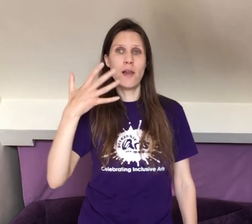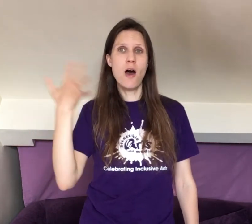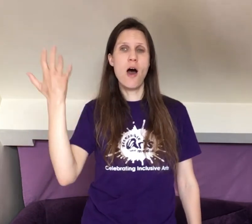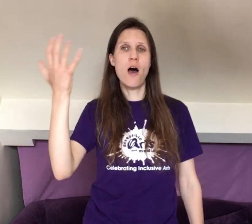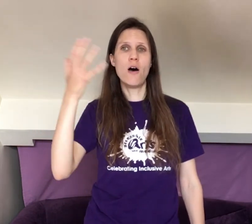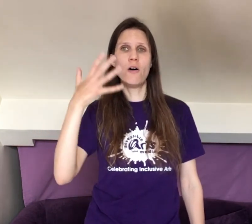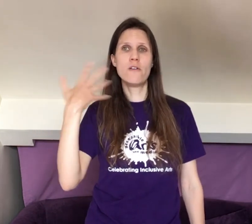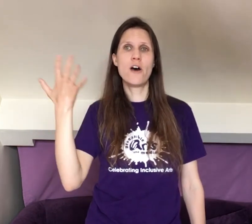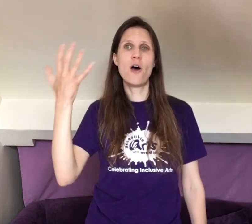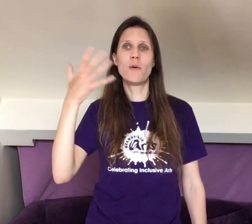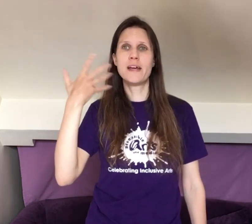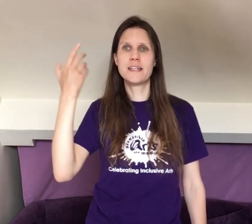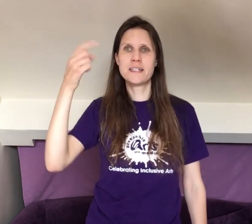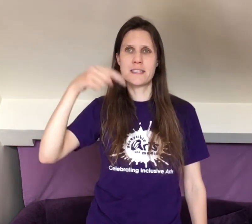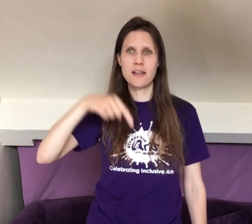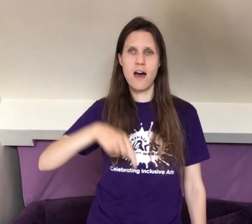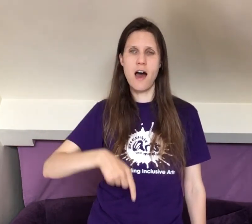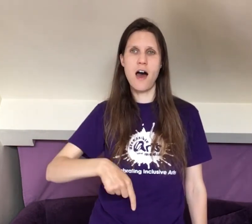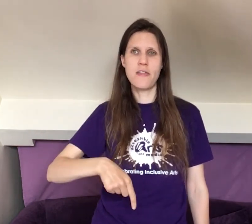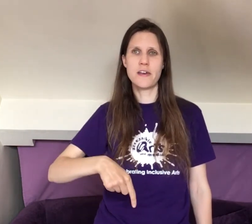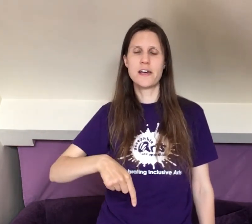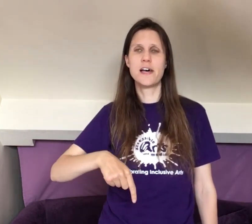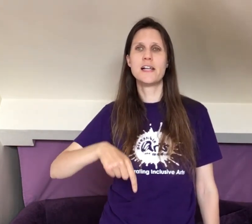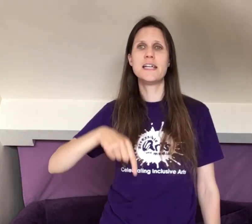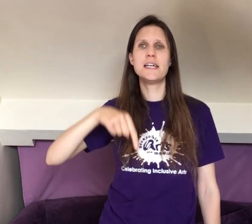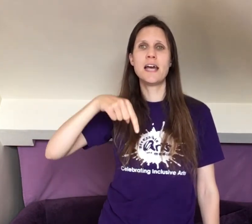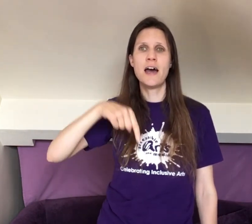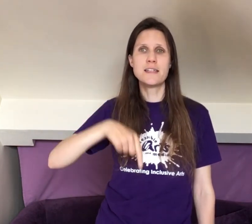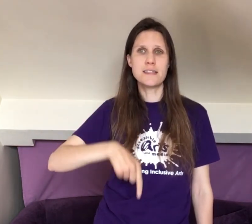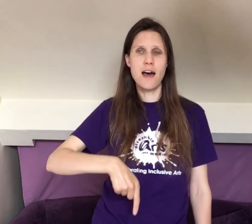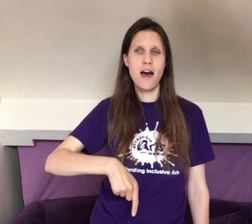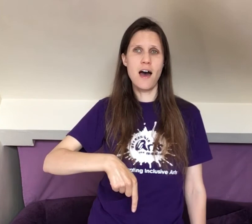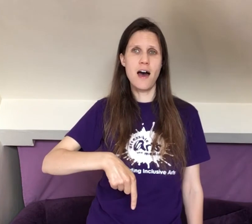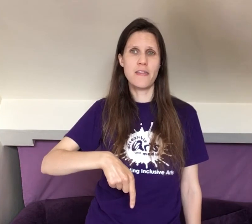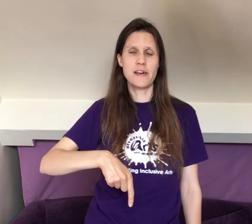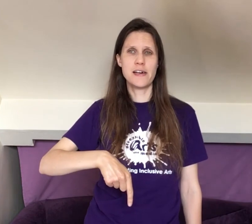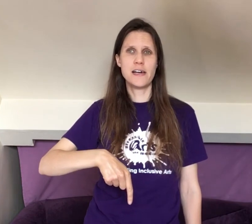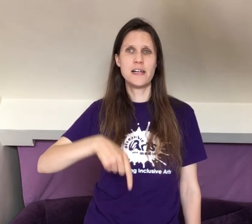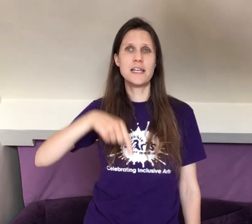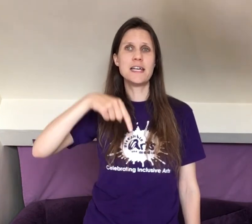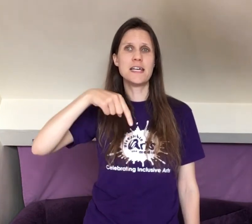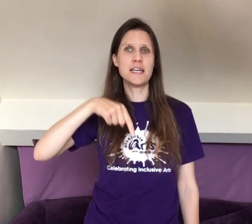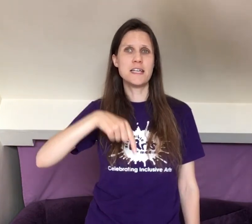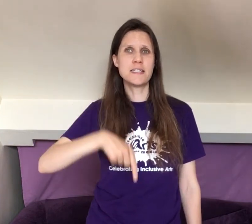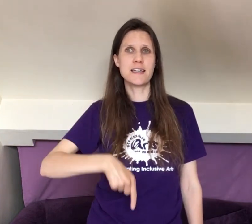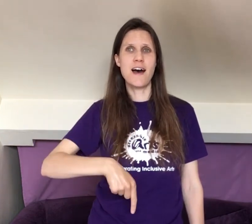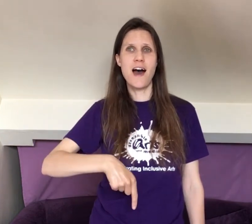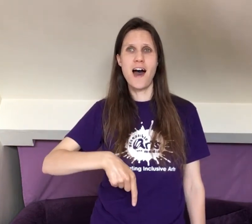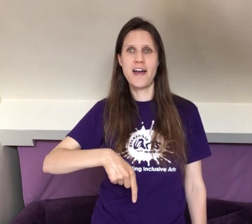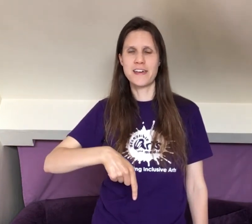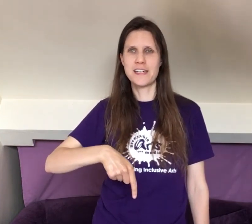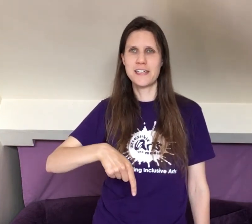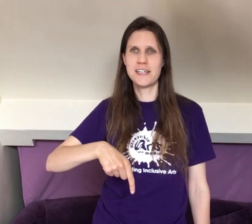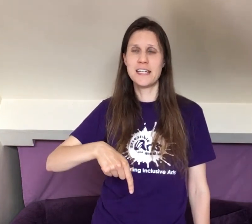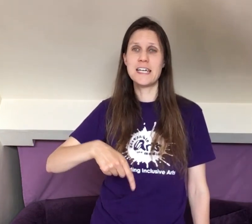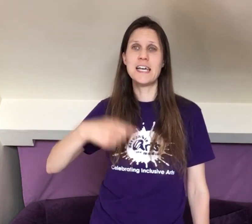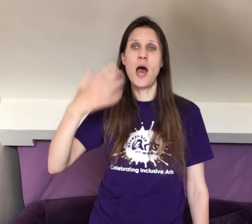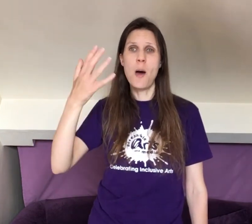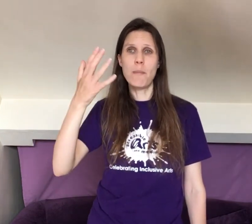Blow the wind southerly, southerly, southerly,